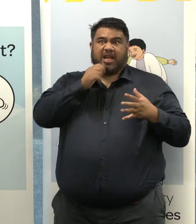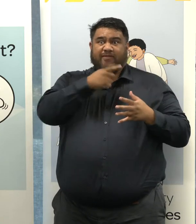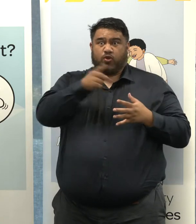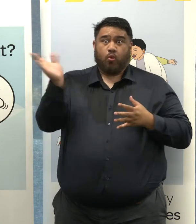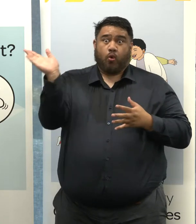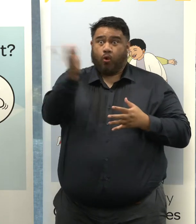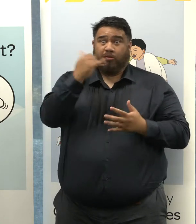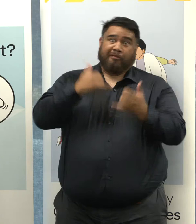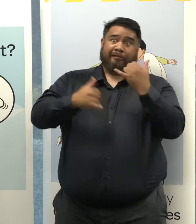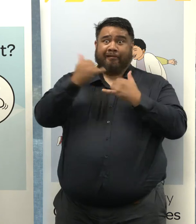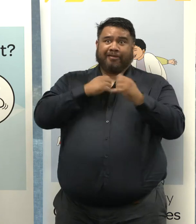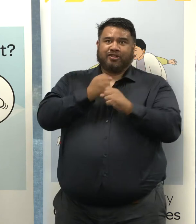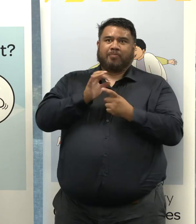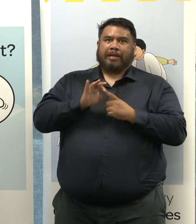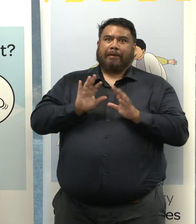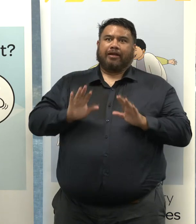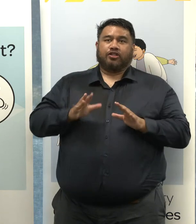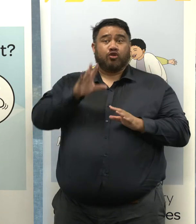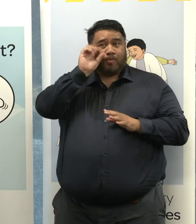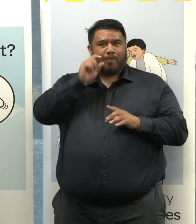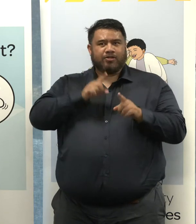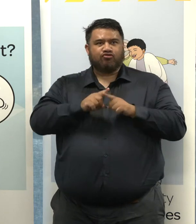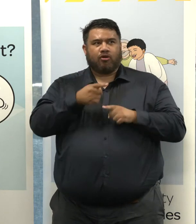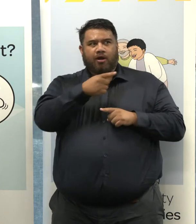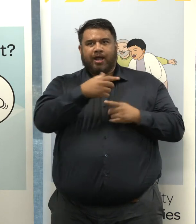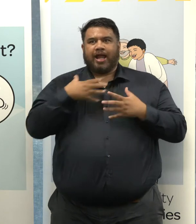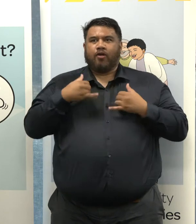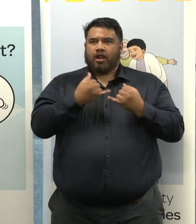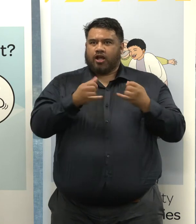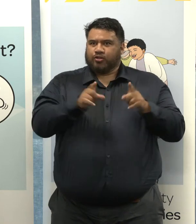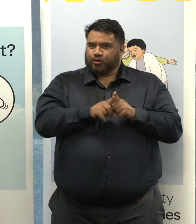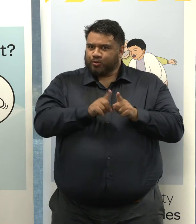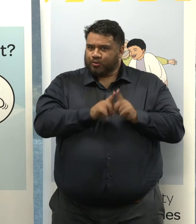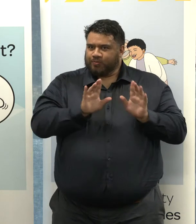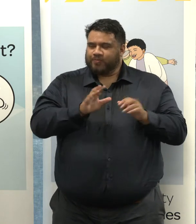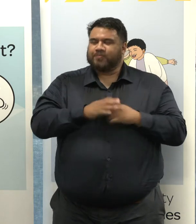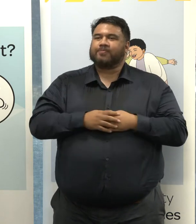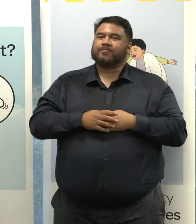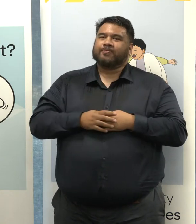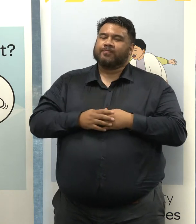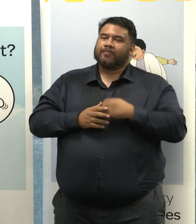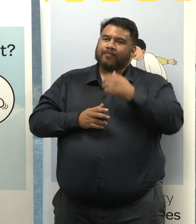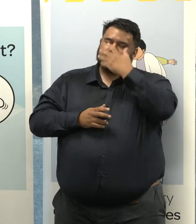208,625 cases in the community means there is a lot of work for us if everyone is calling their GP.